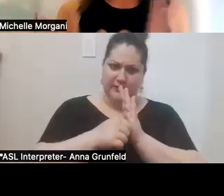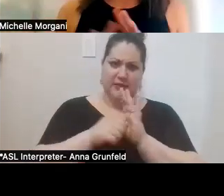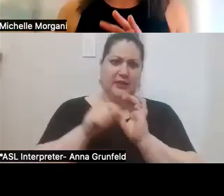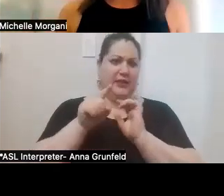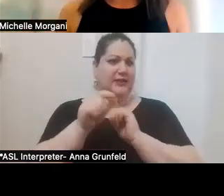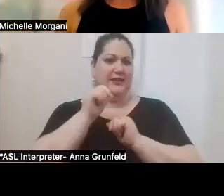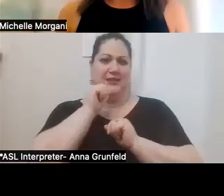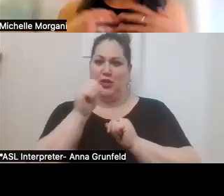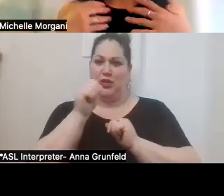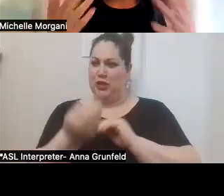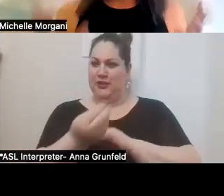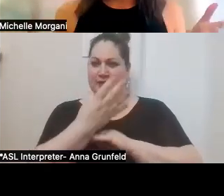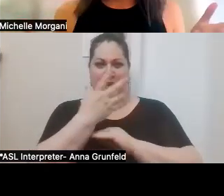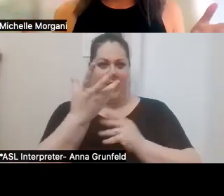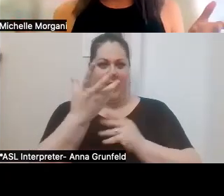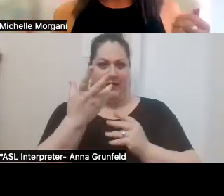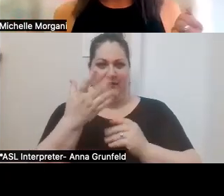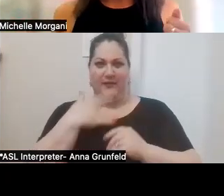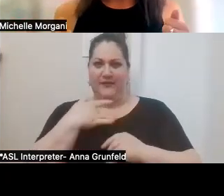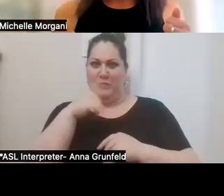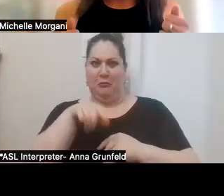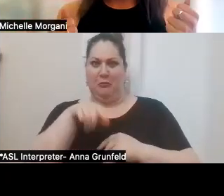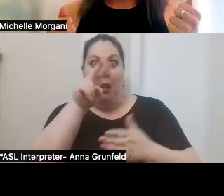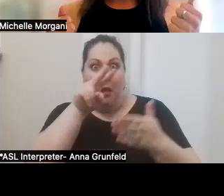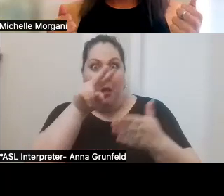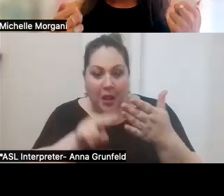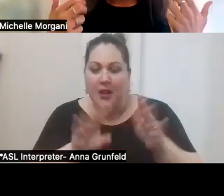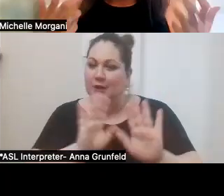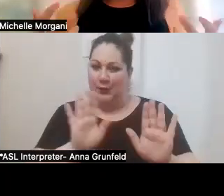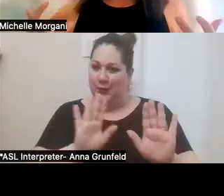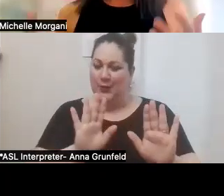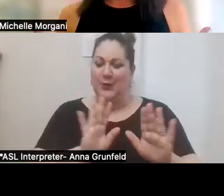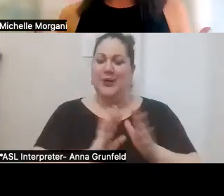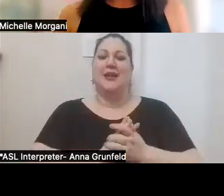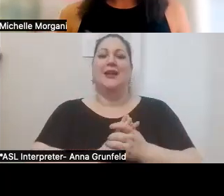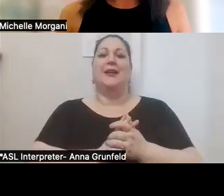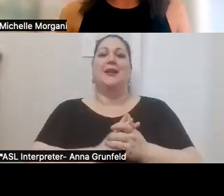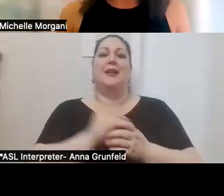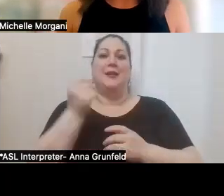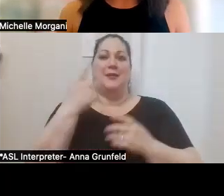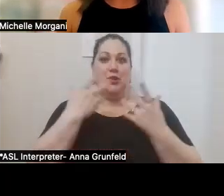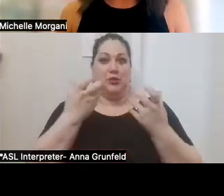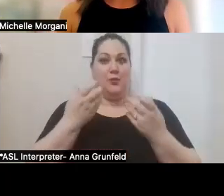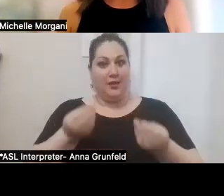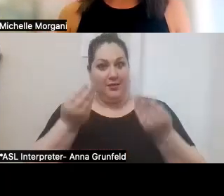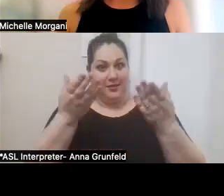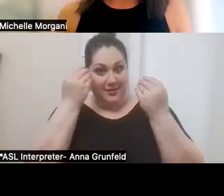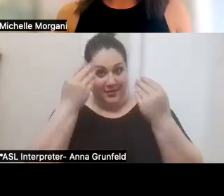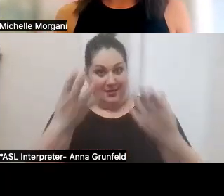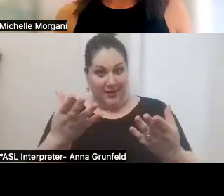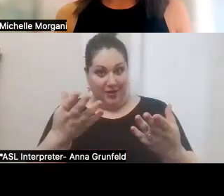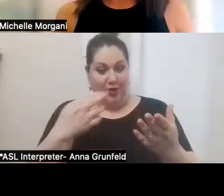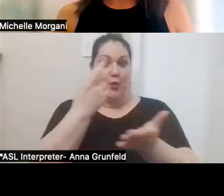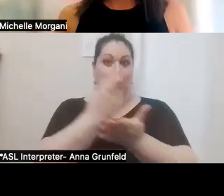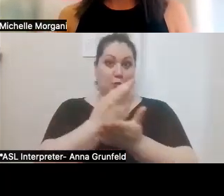I just wanted to bring forward a really great resource. It is a book called Disability as Diversity,